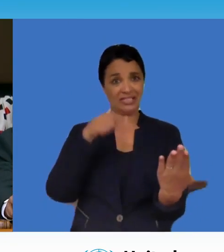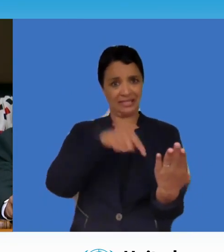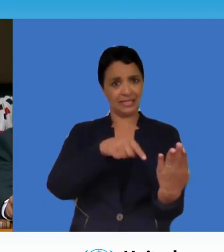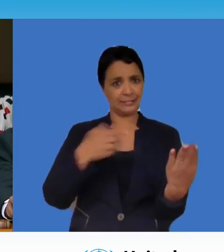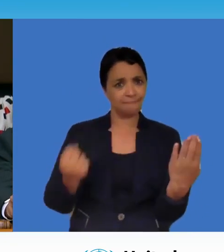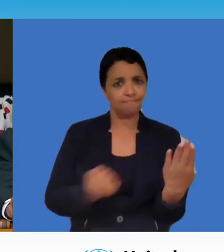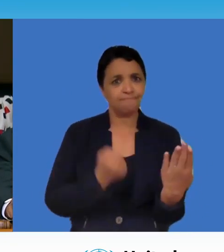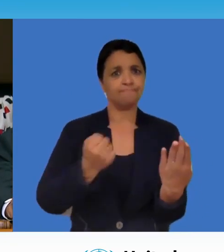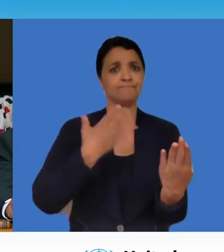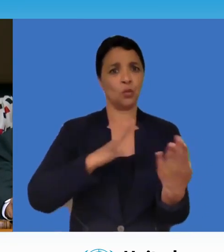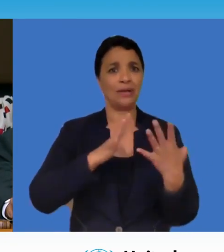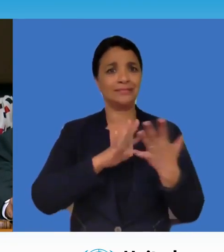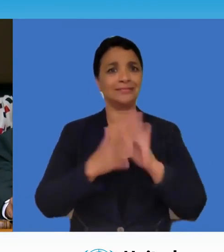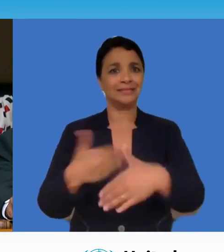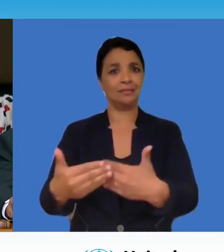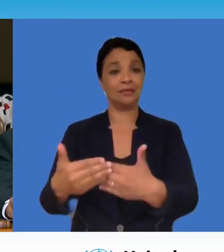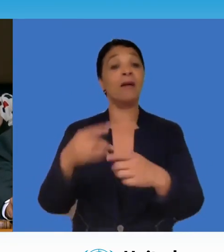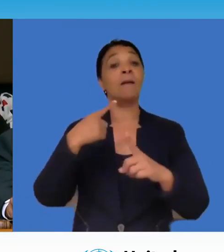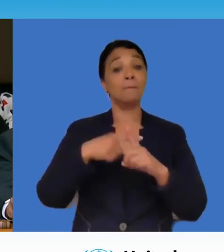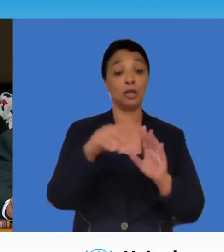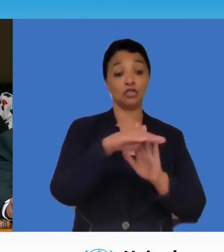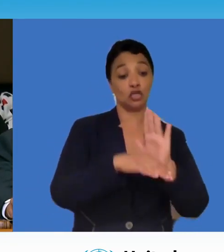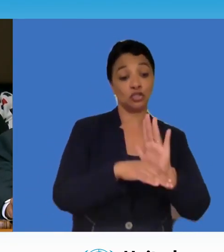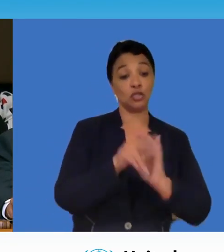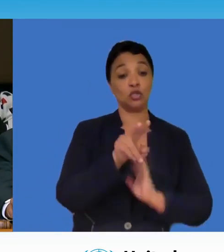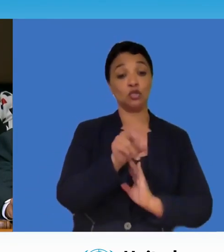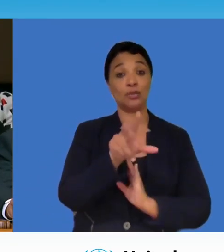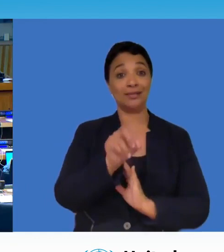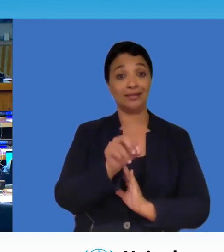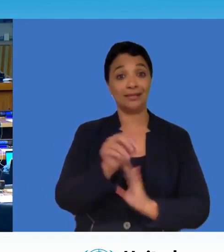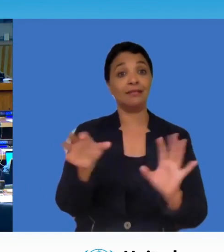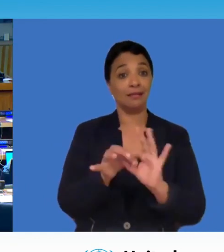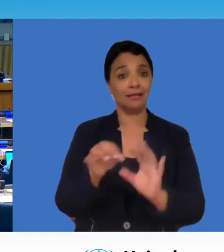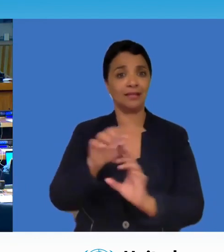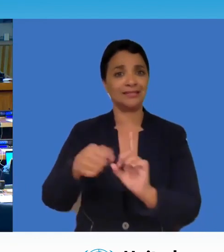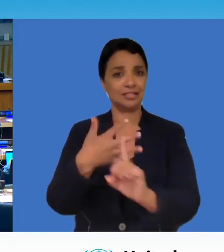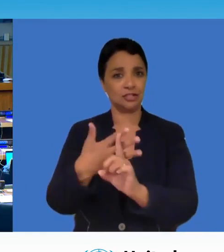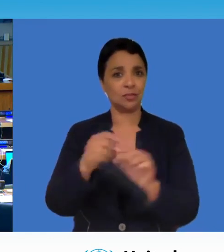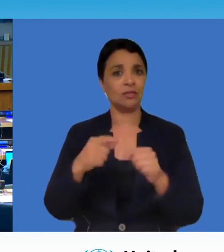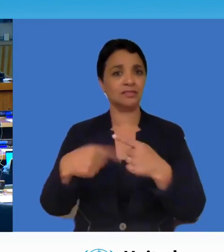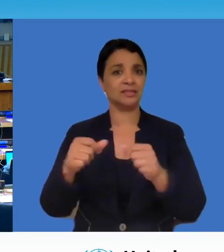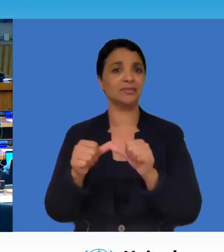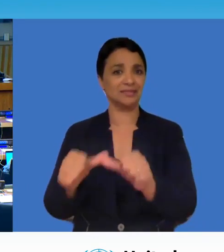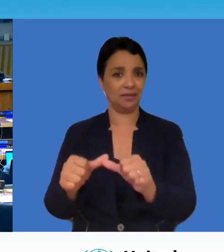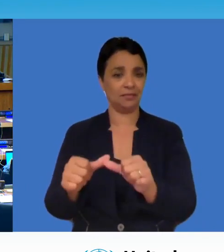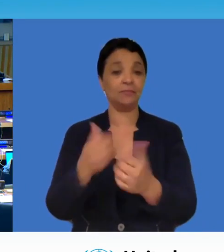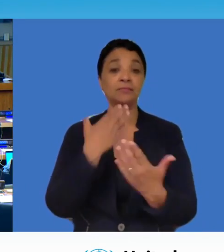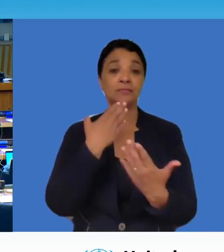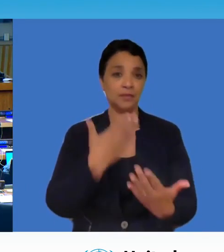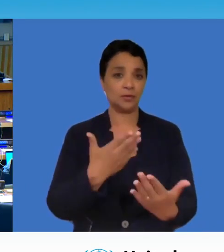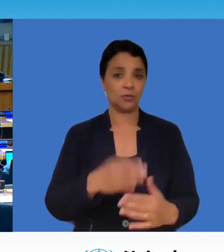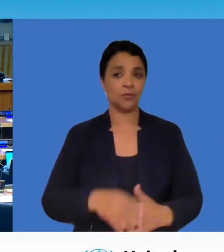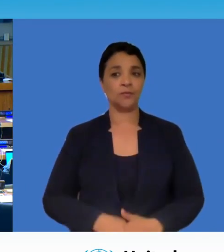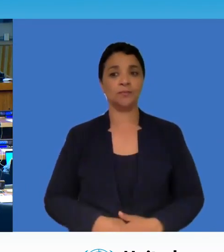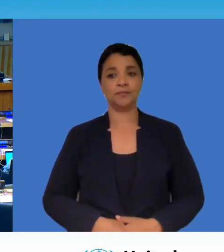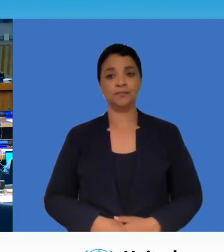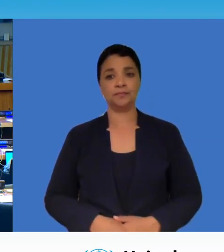rights of persons with disabilities alongside the 2030 agenda for sustainable development thank you